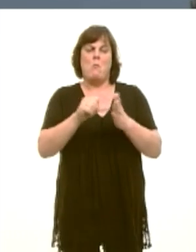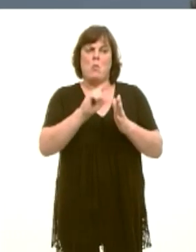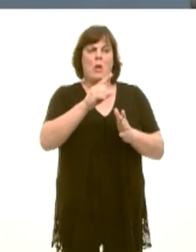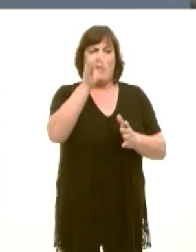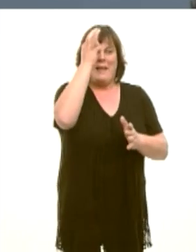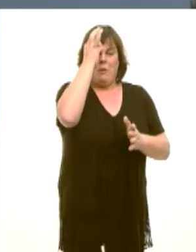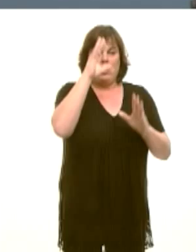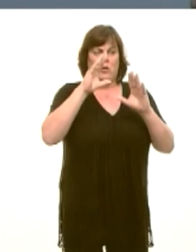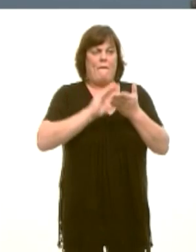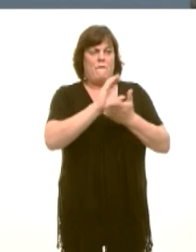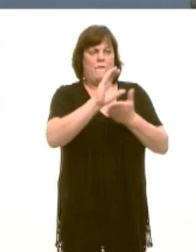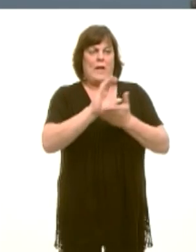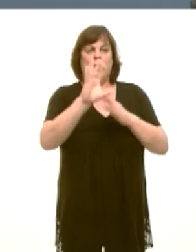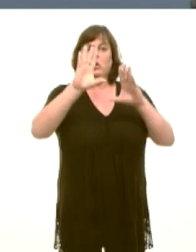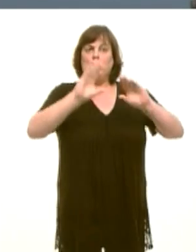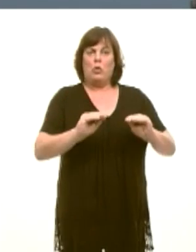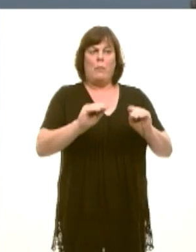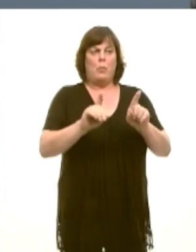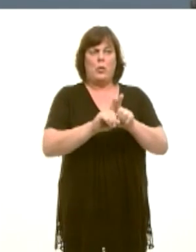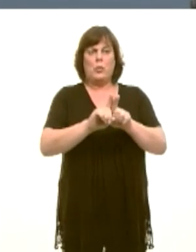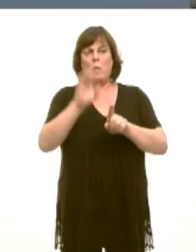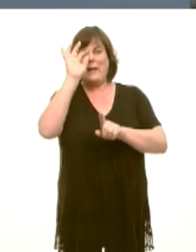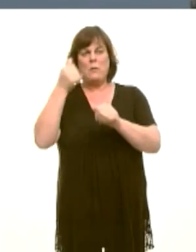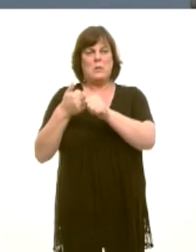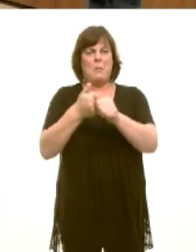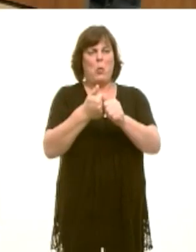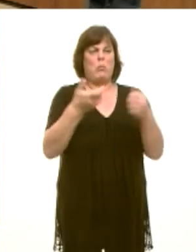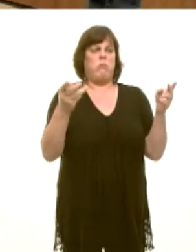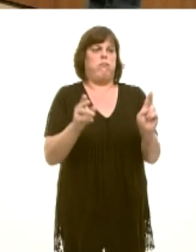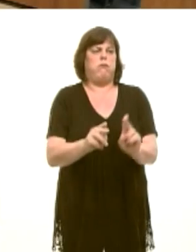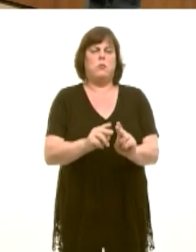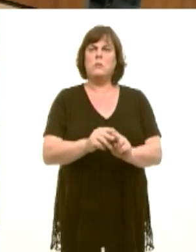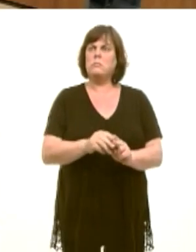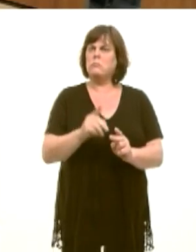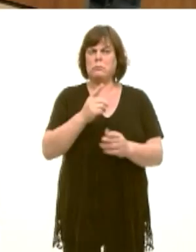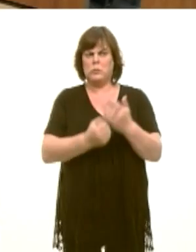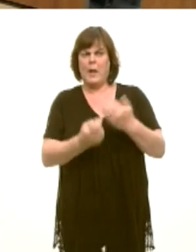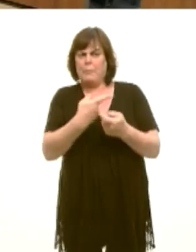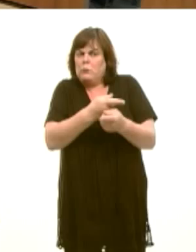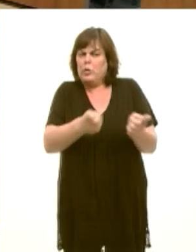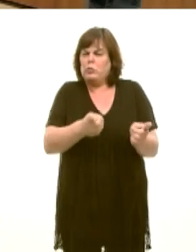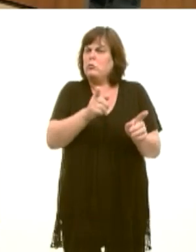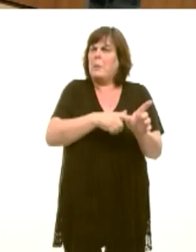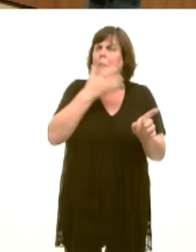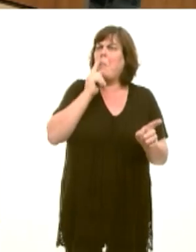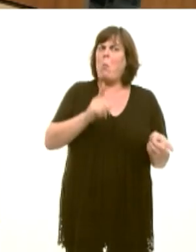seen council support dwindle to nothing. What do you think should happen to these kids, and where should the responsibility for their safety lie?